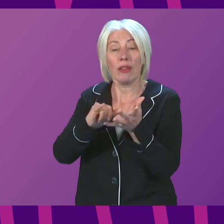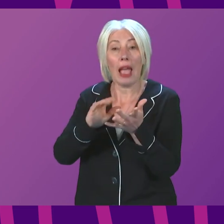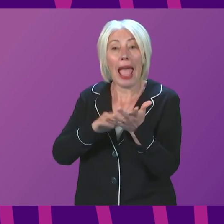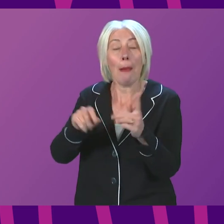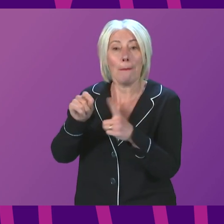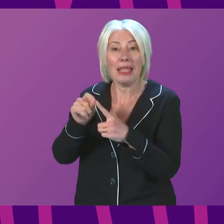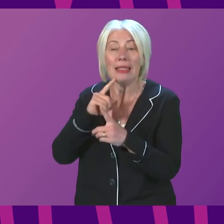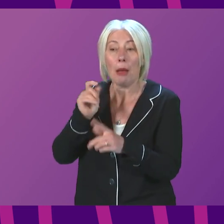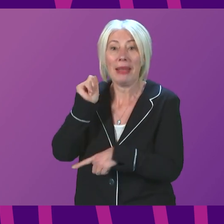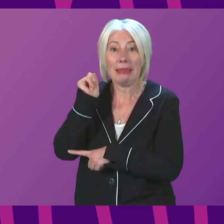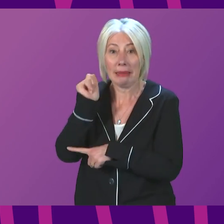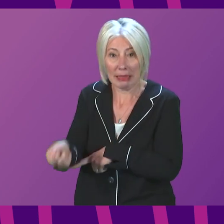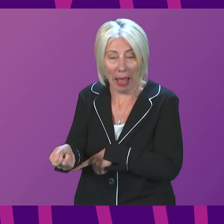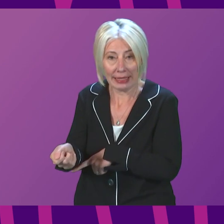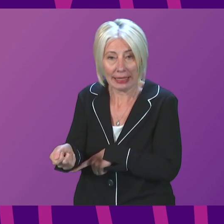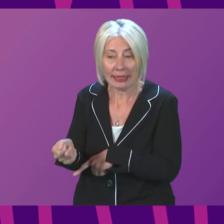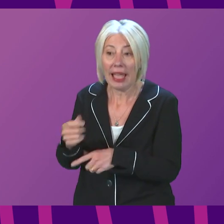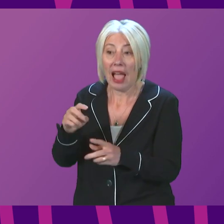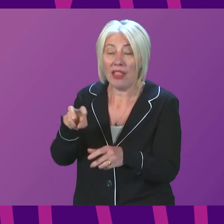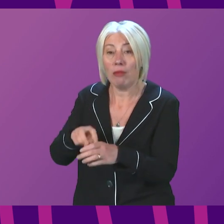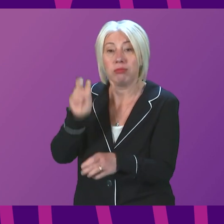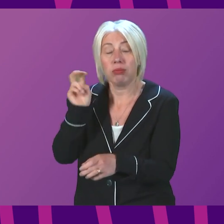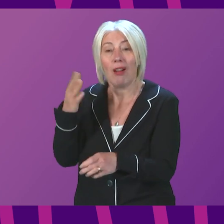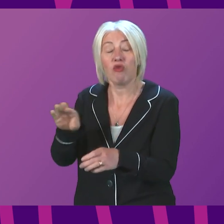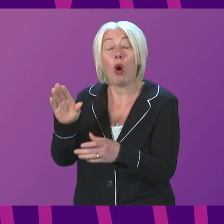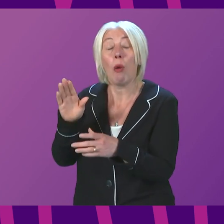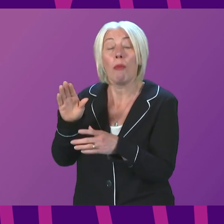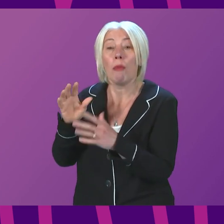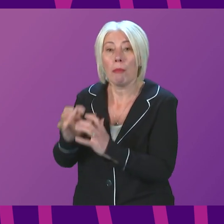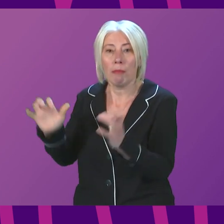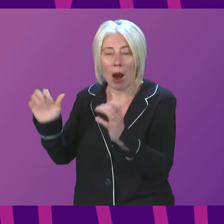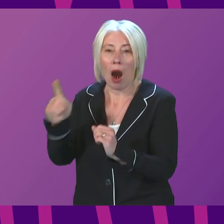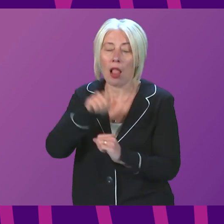resigned from Parliament. Patrick Grady has been suspended for 48 hours.